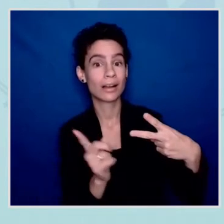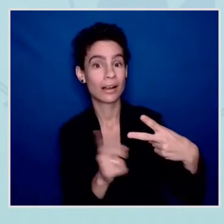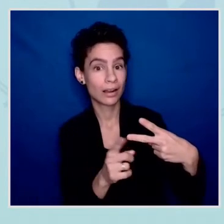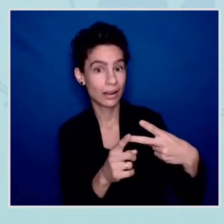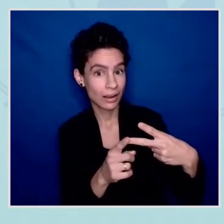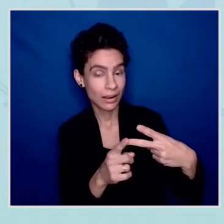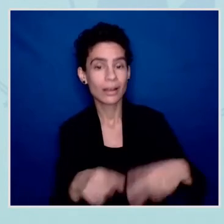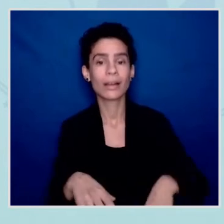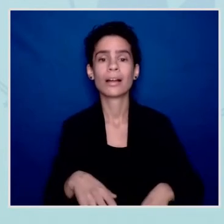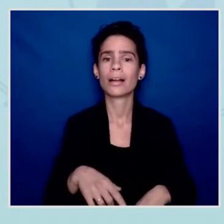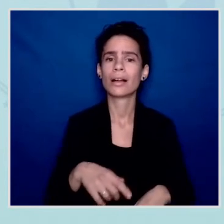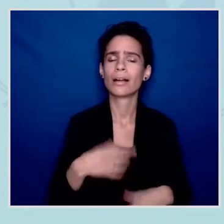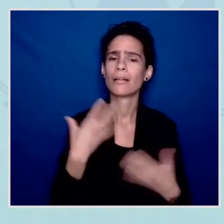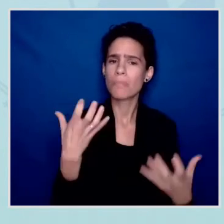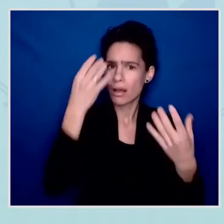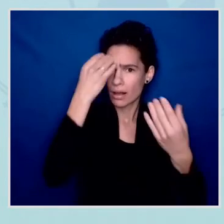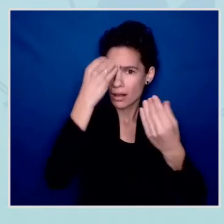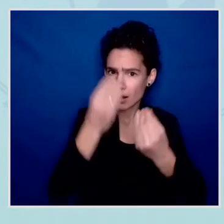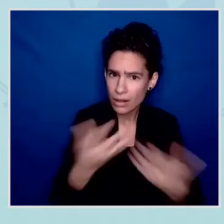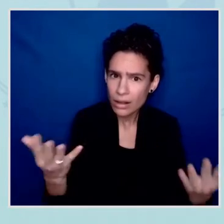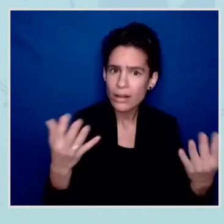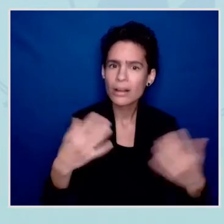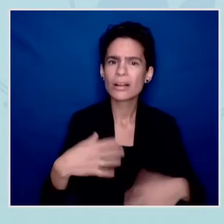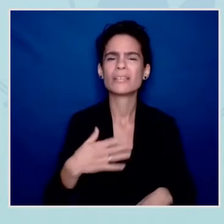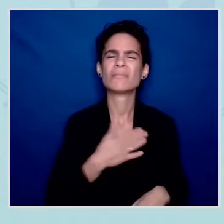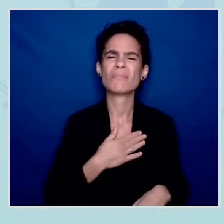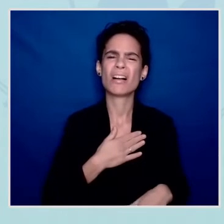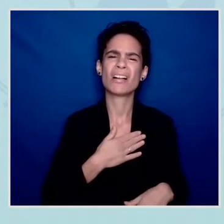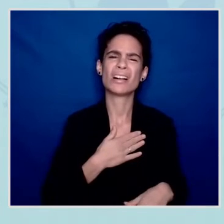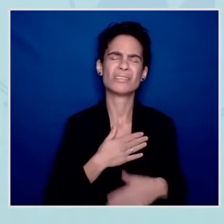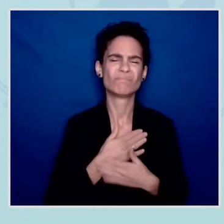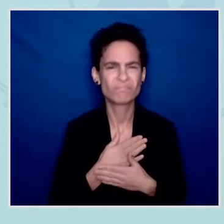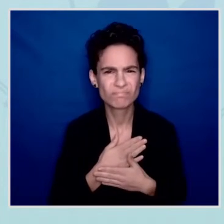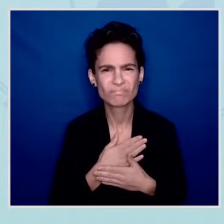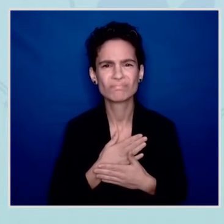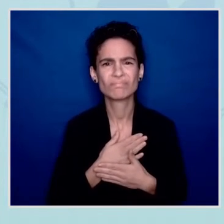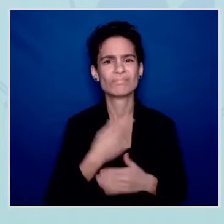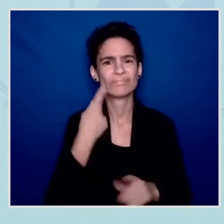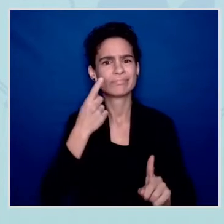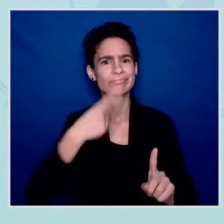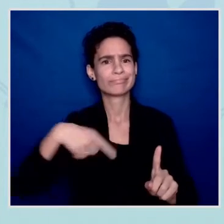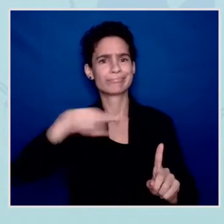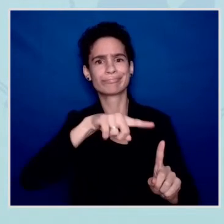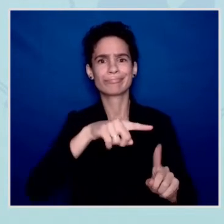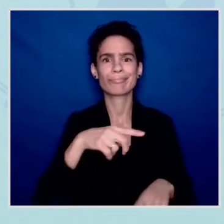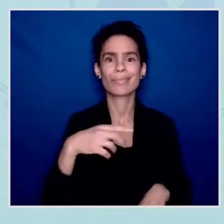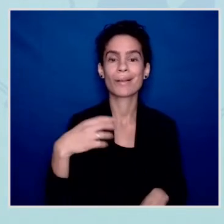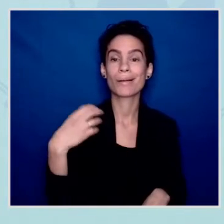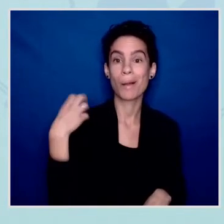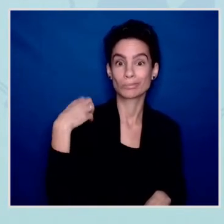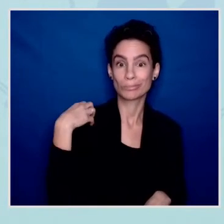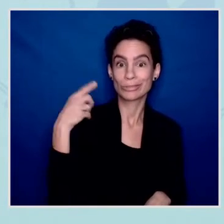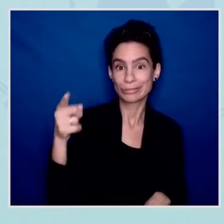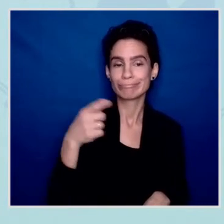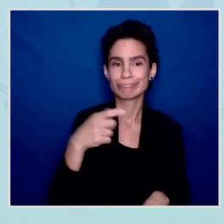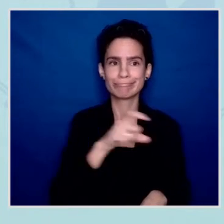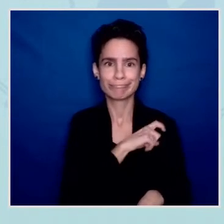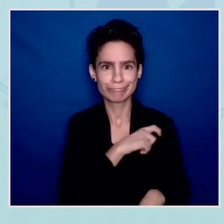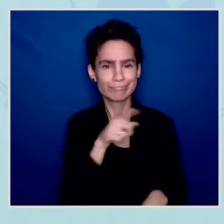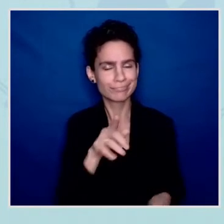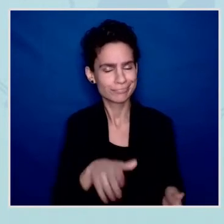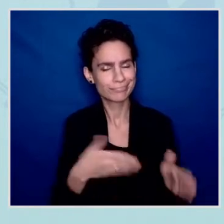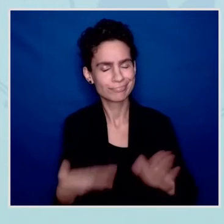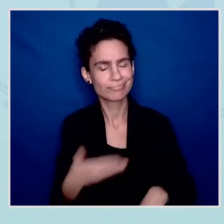WHEN WE FINISH TODAY'S